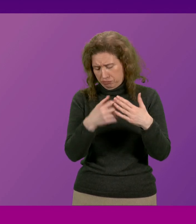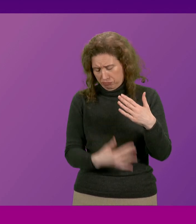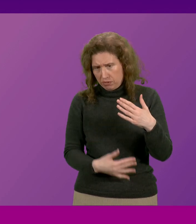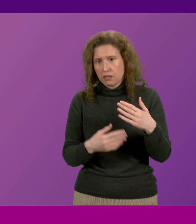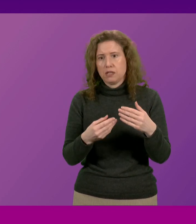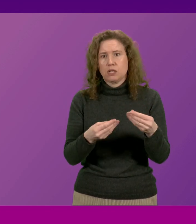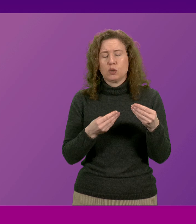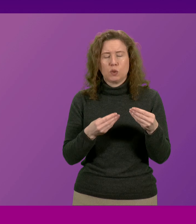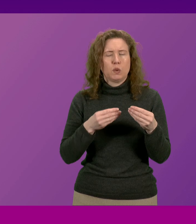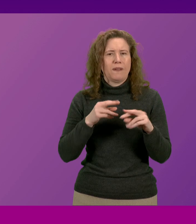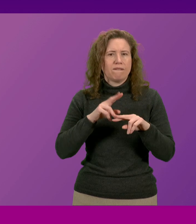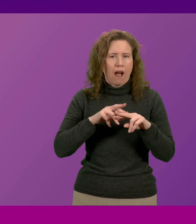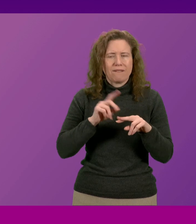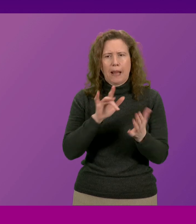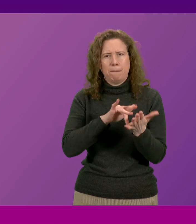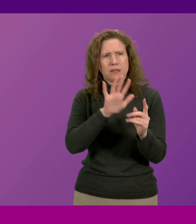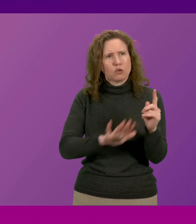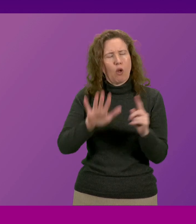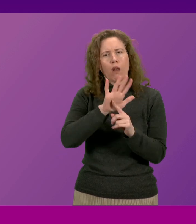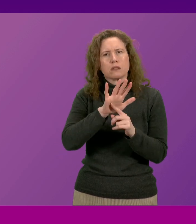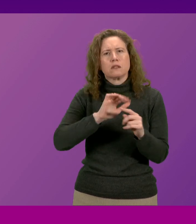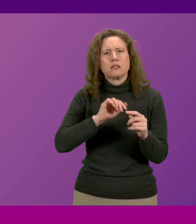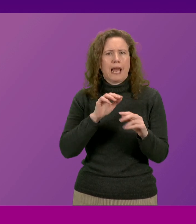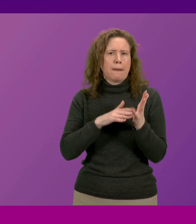Fife MSPs and constituency MSPs in the region from Perthshire residents who are complaining